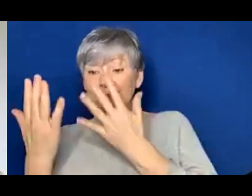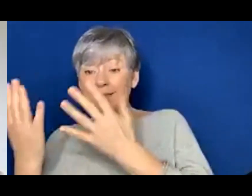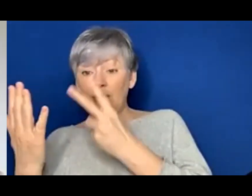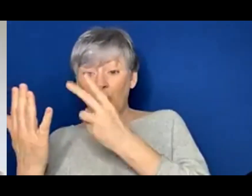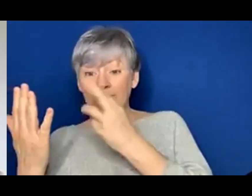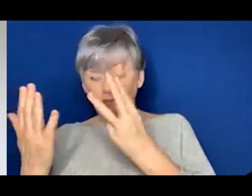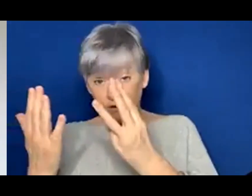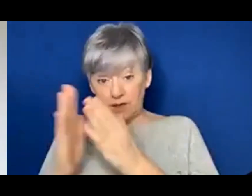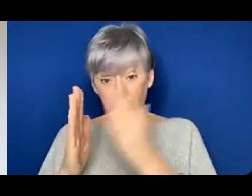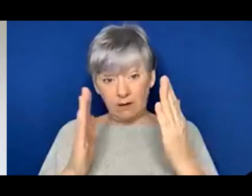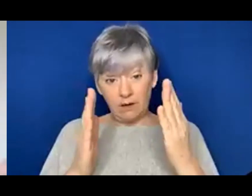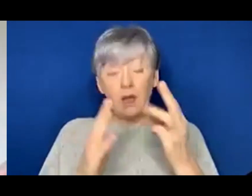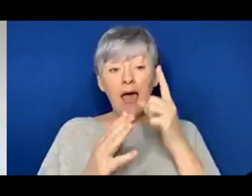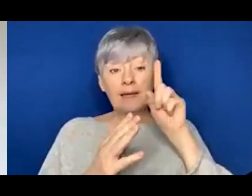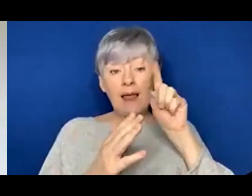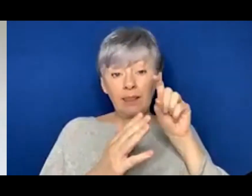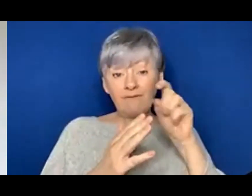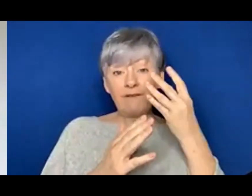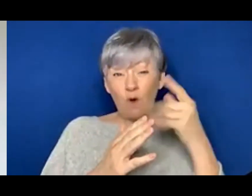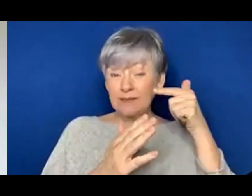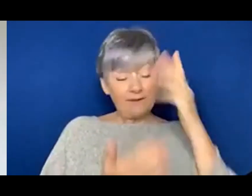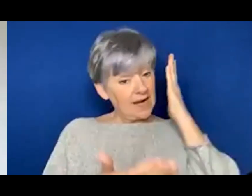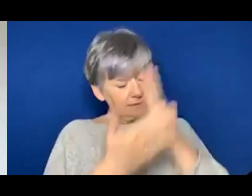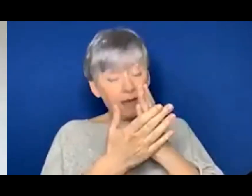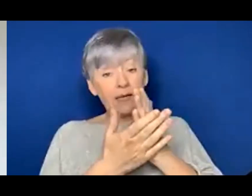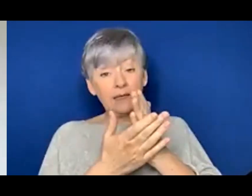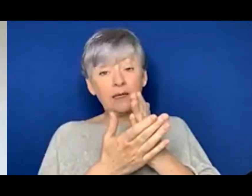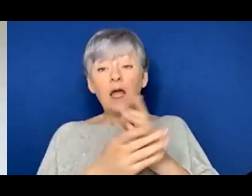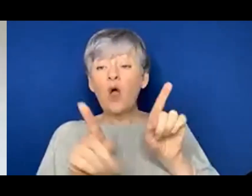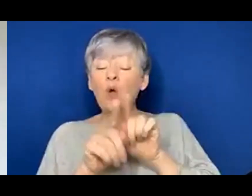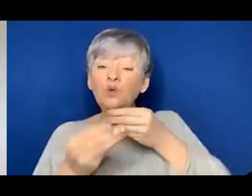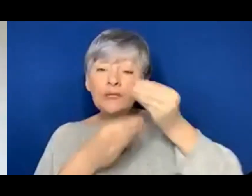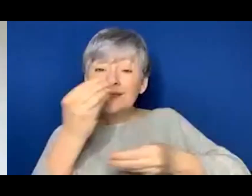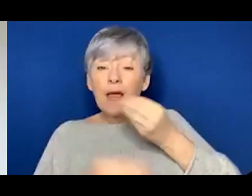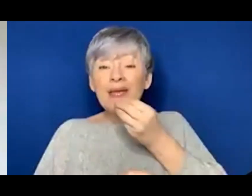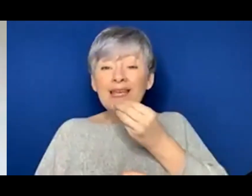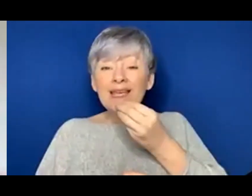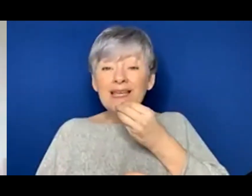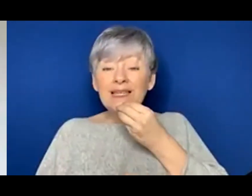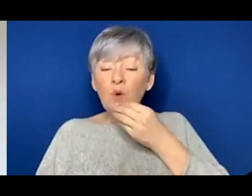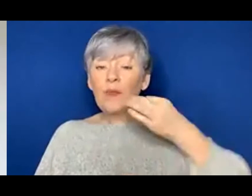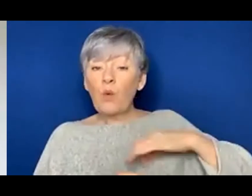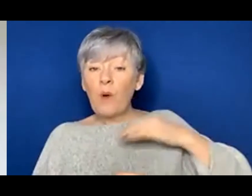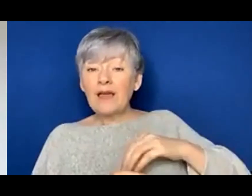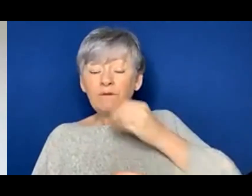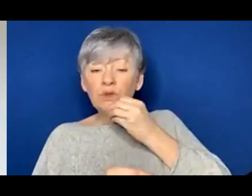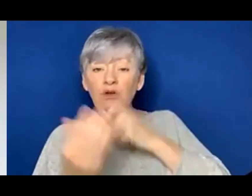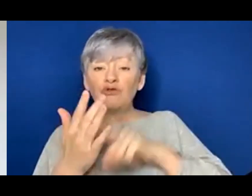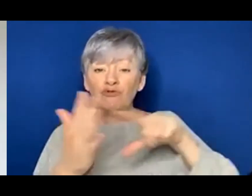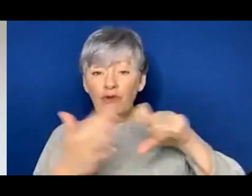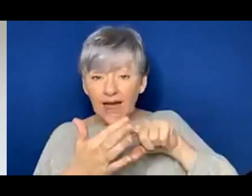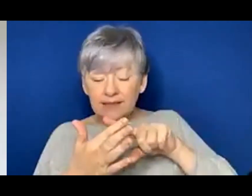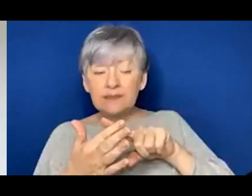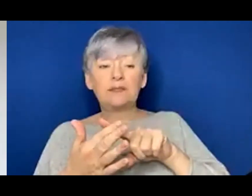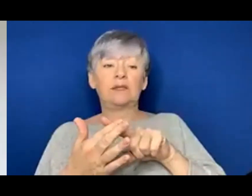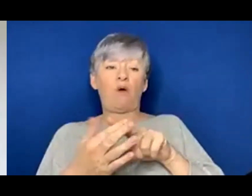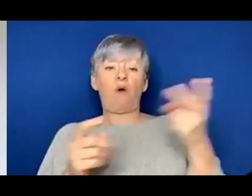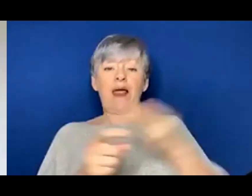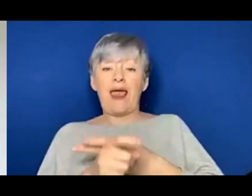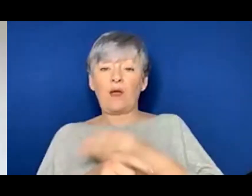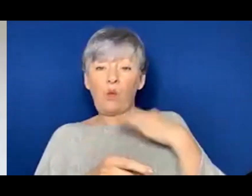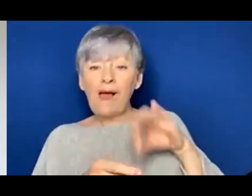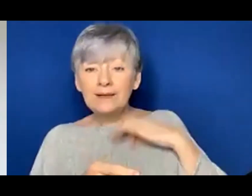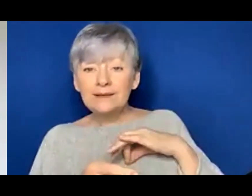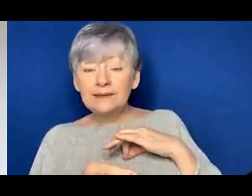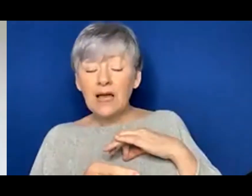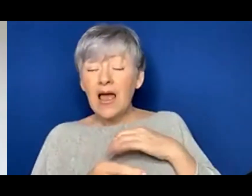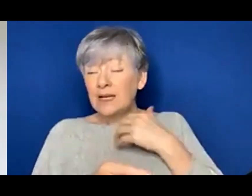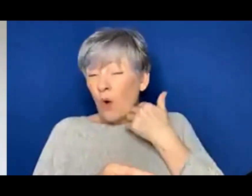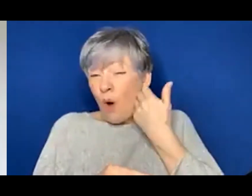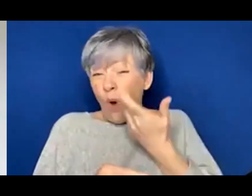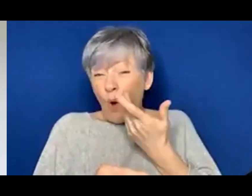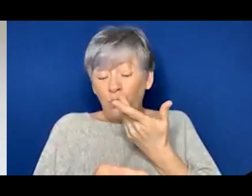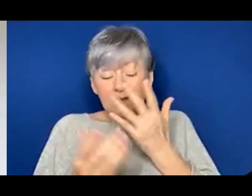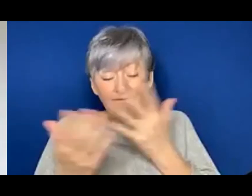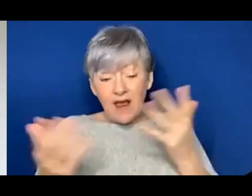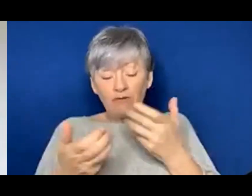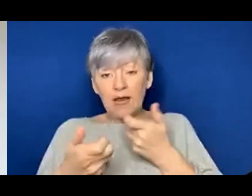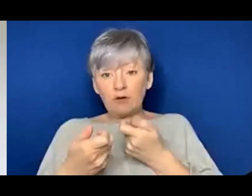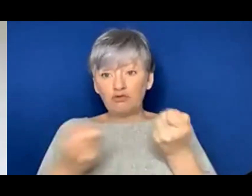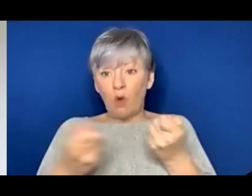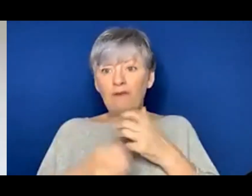and 11:43, he only eats white foods, and always controls his breathing, never too deeply